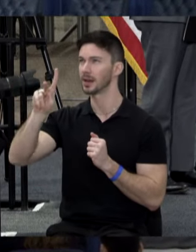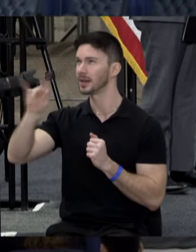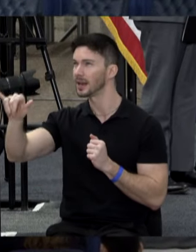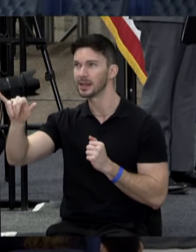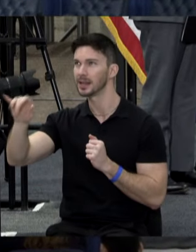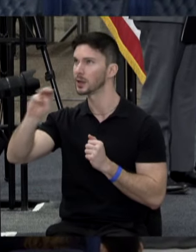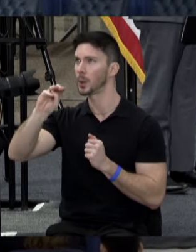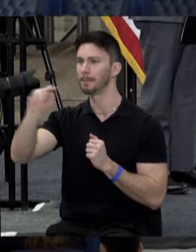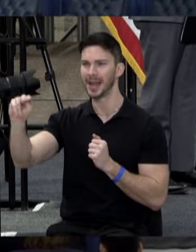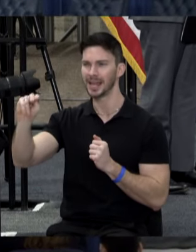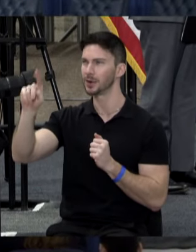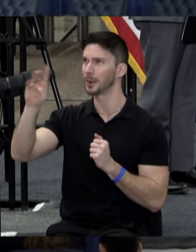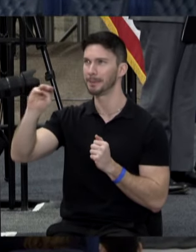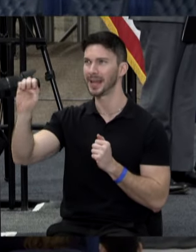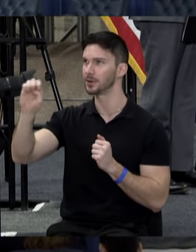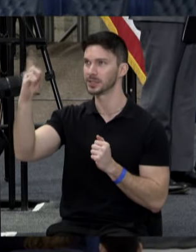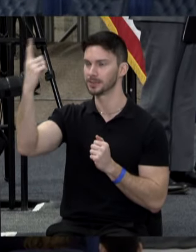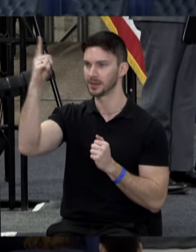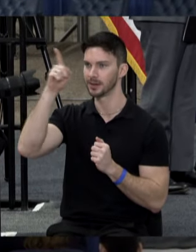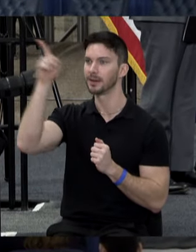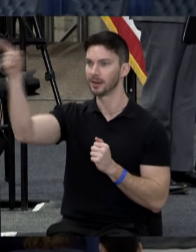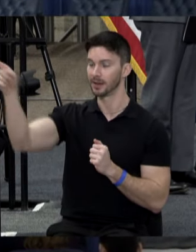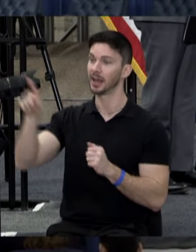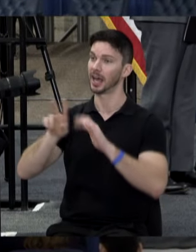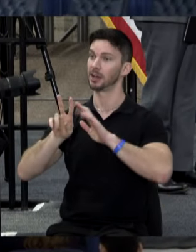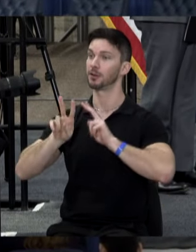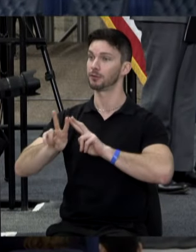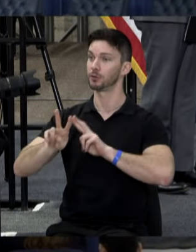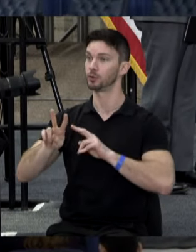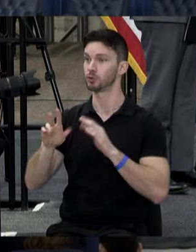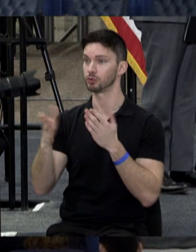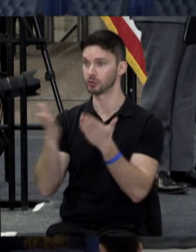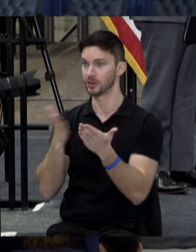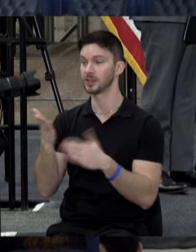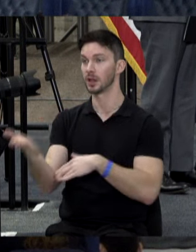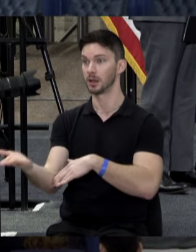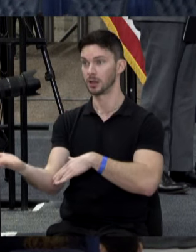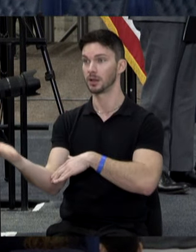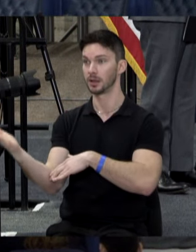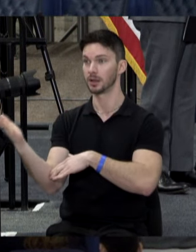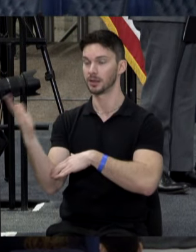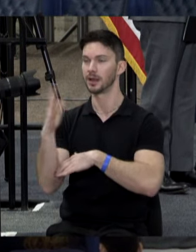something at a funeral service all day long. Then she had to drive to Maine. Then she was